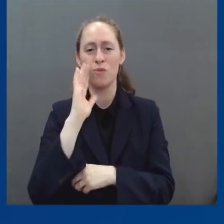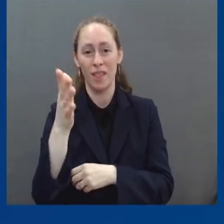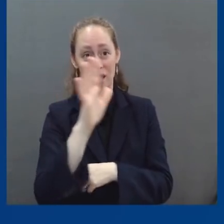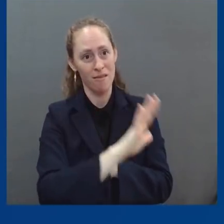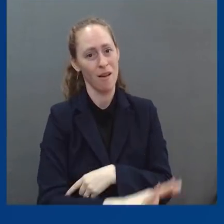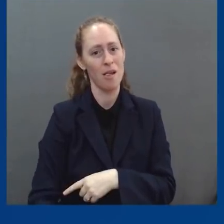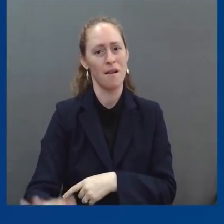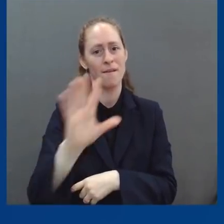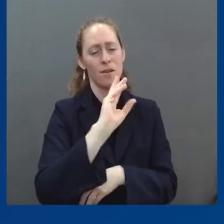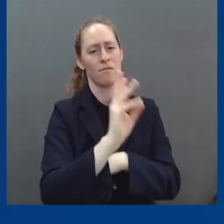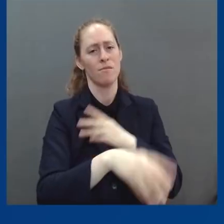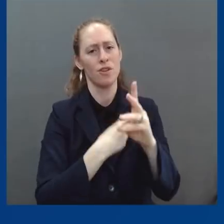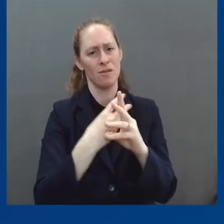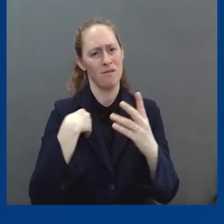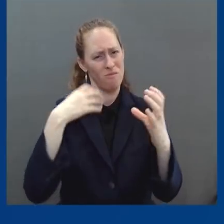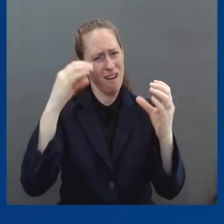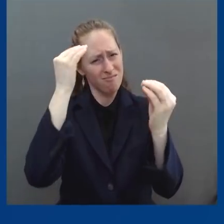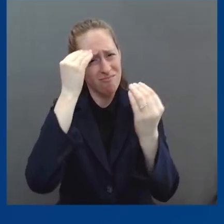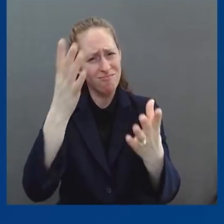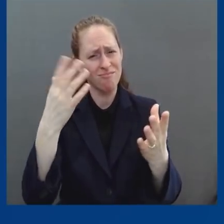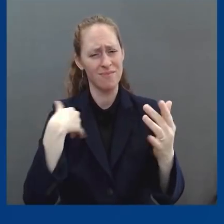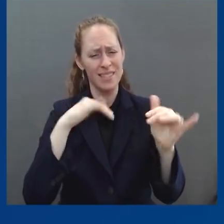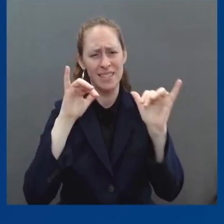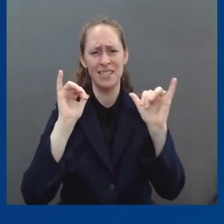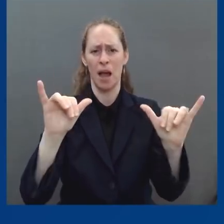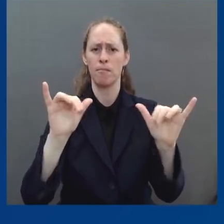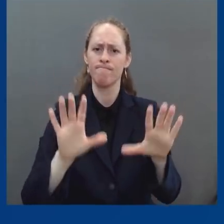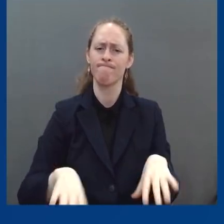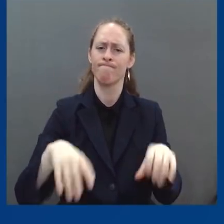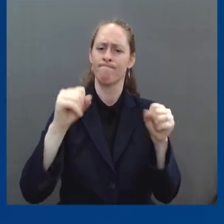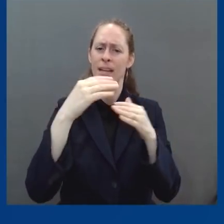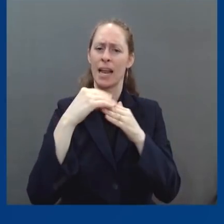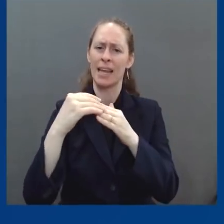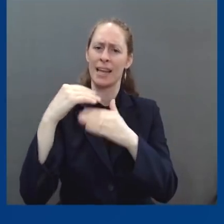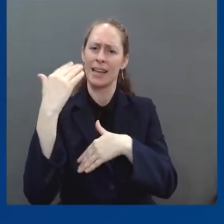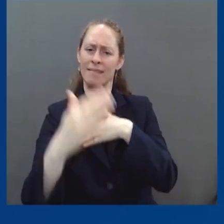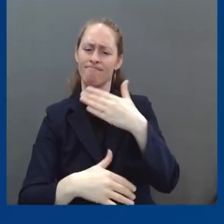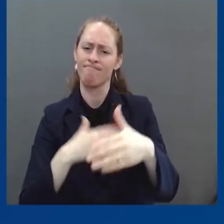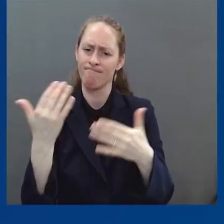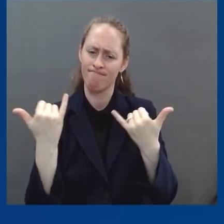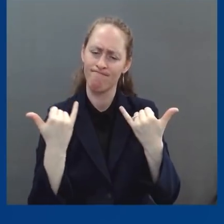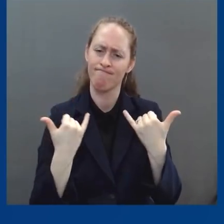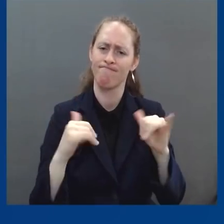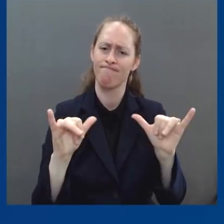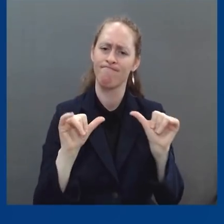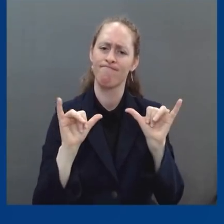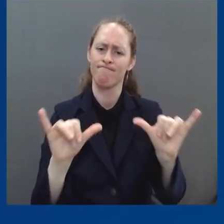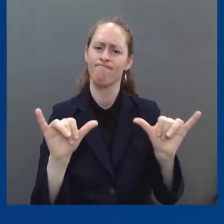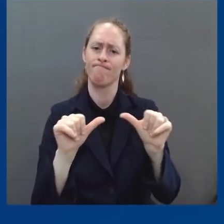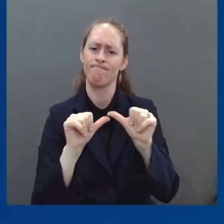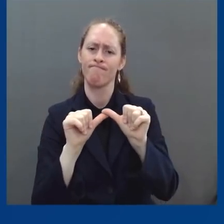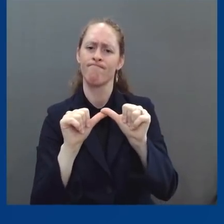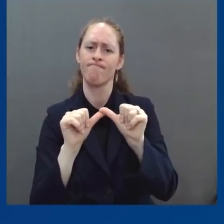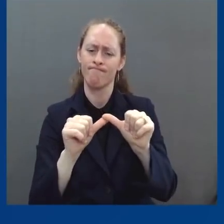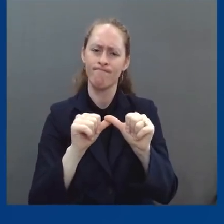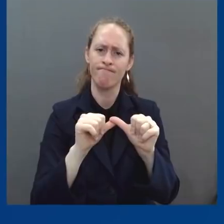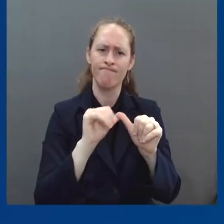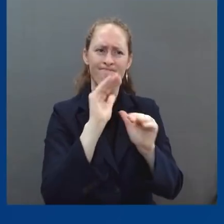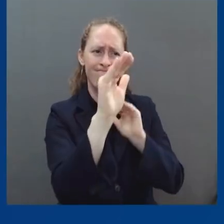to get both adults and children vaccinated. With that, I'll turn it over to Dr. Walensky. Dr. Walensky.